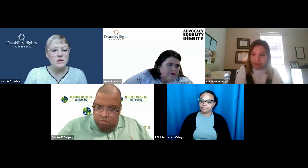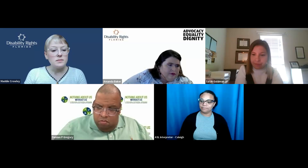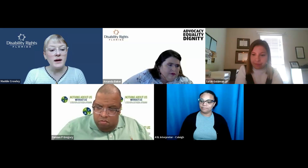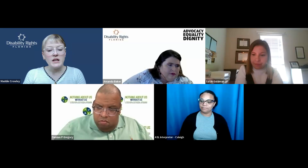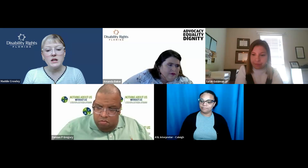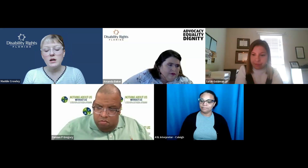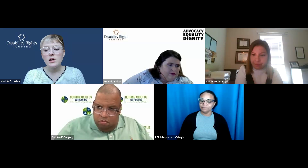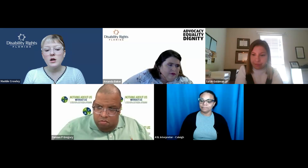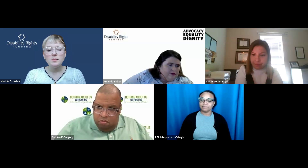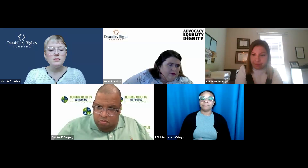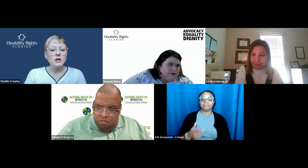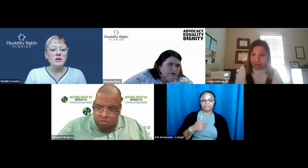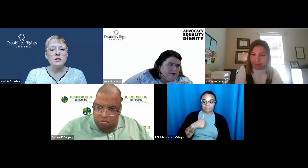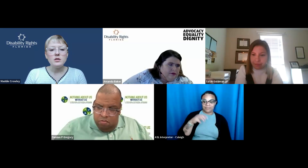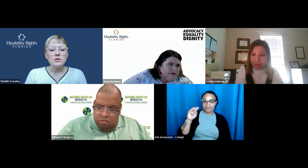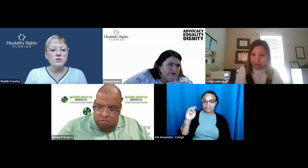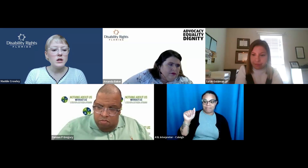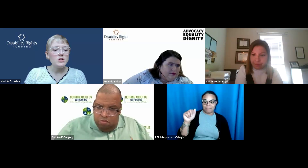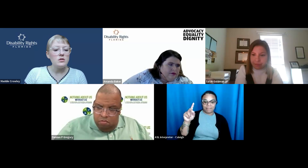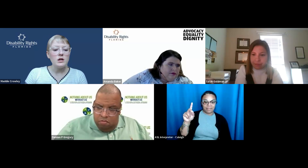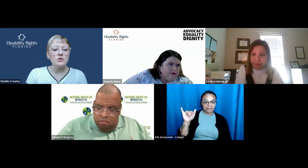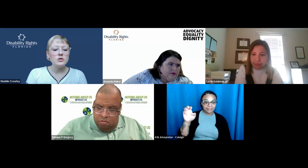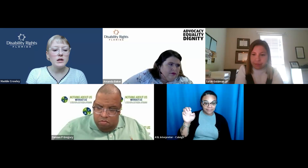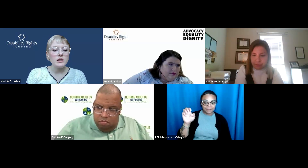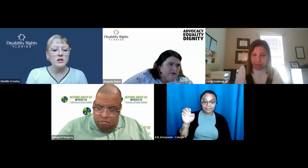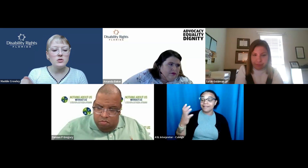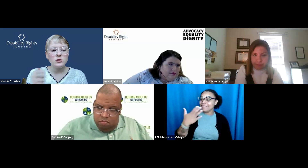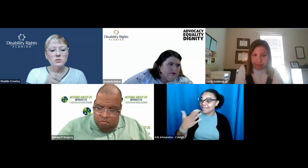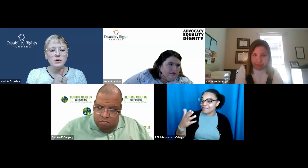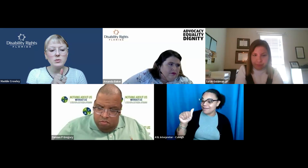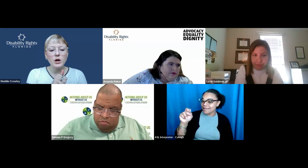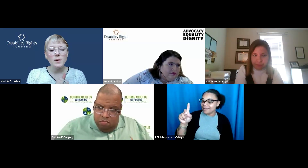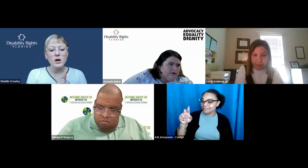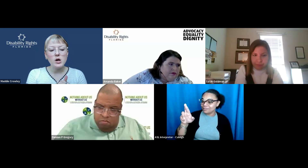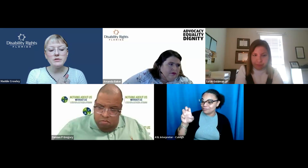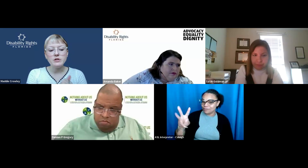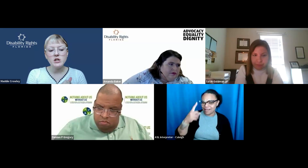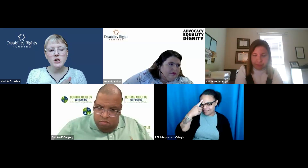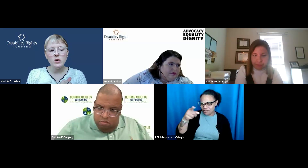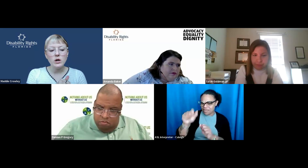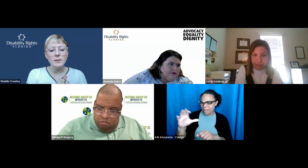This is Maddie, and thank you Andrew, and I think you should be able to come back onto video.